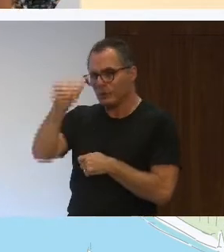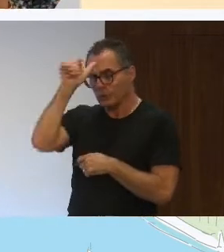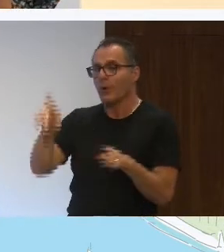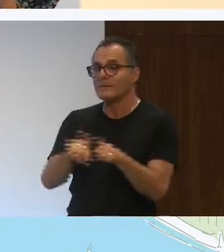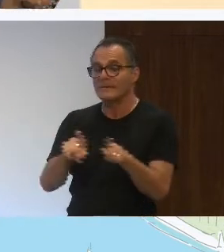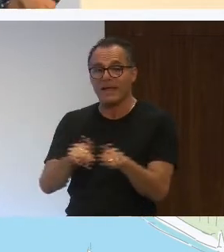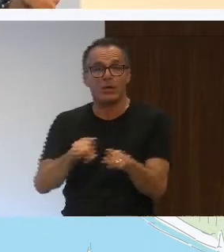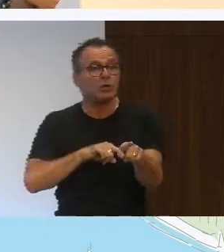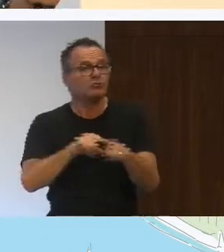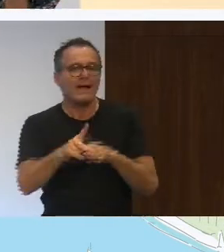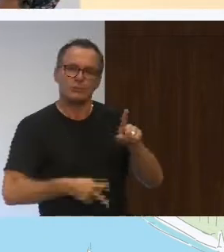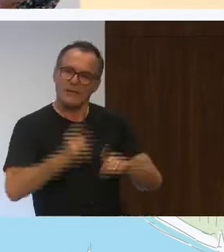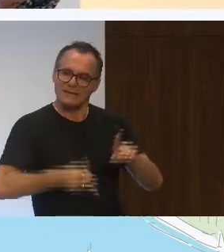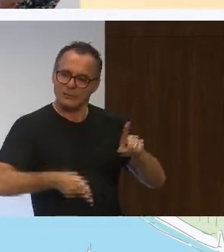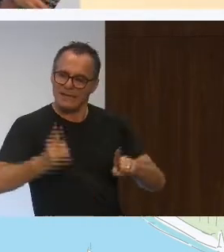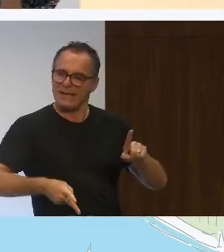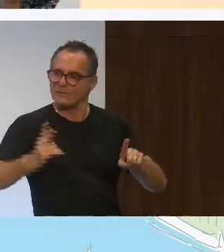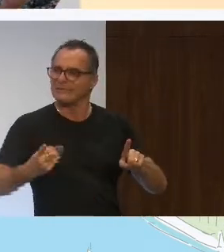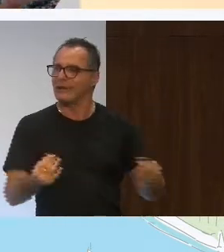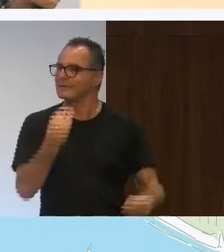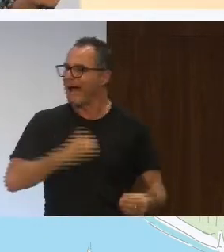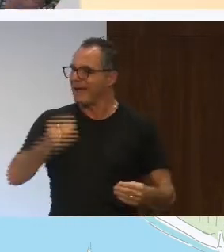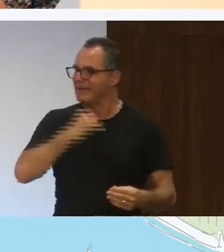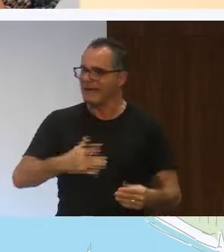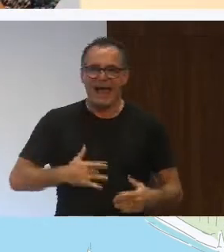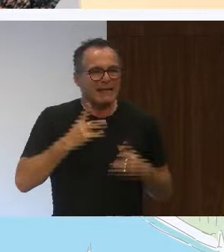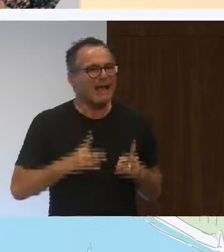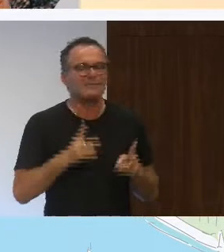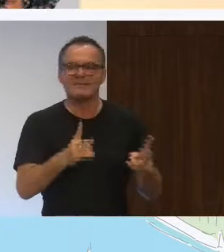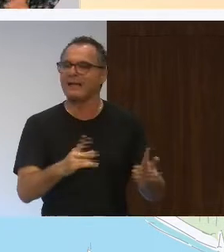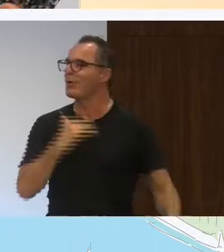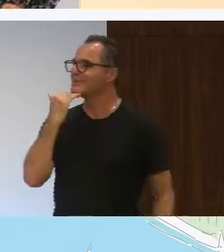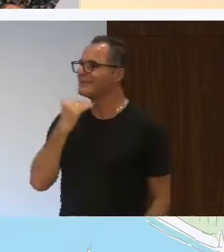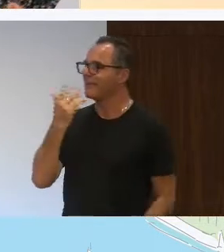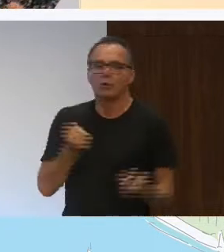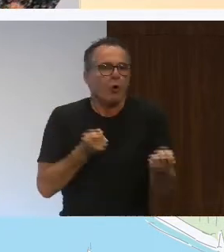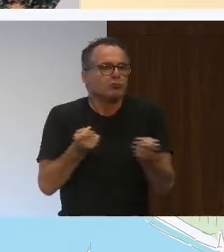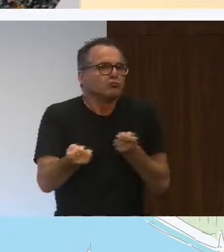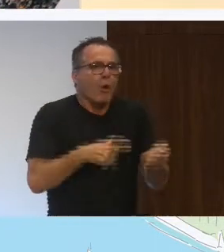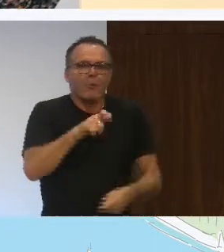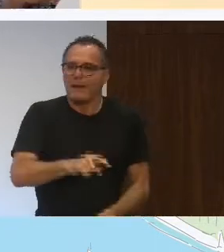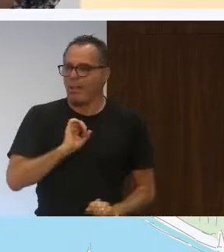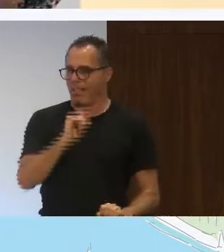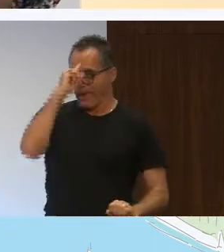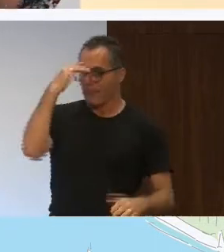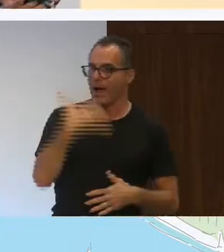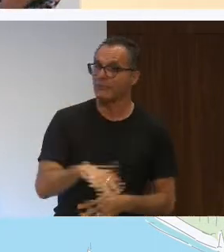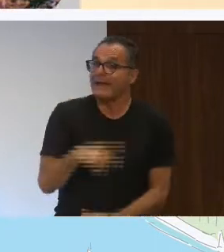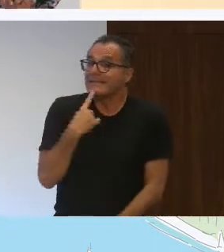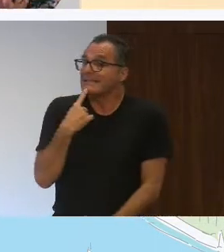to cut things out and modify diet and lifestyle is rarely enough to control people's migraine, suggesting that, you know, maybe some of these,